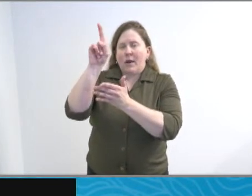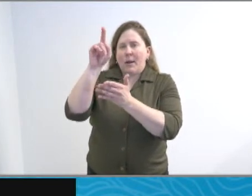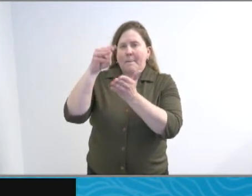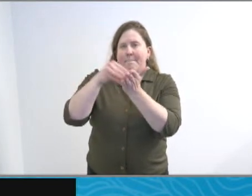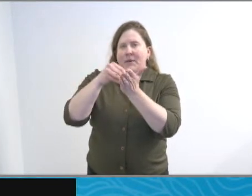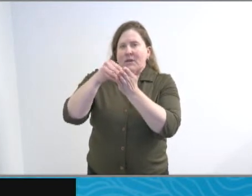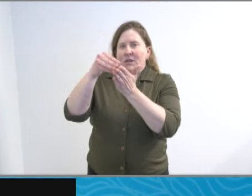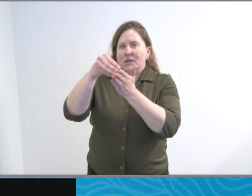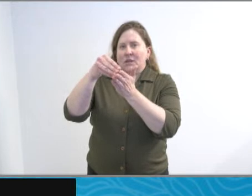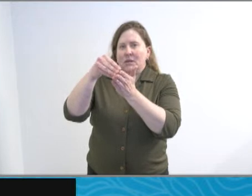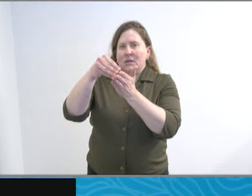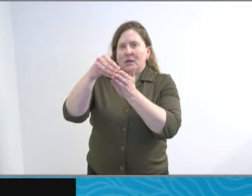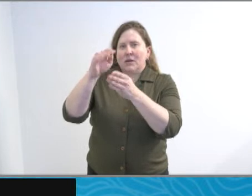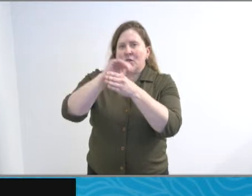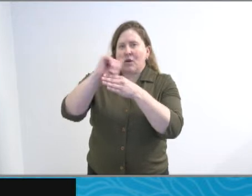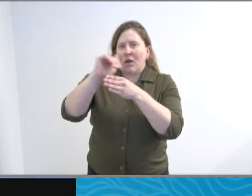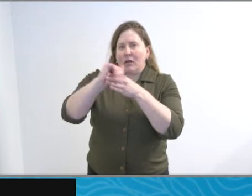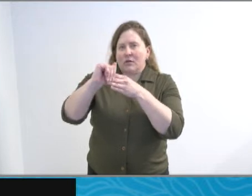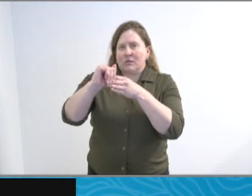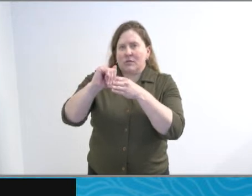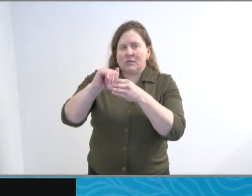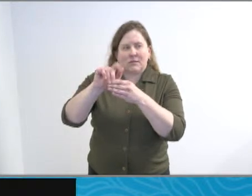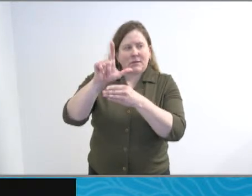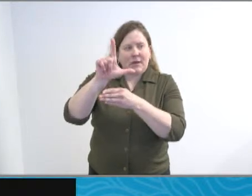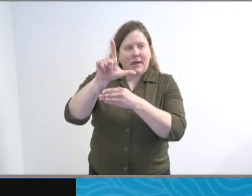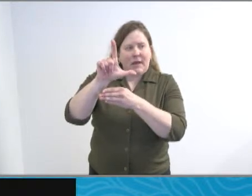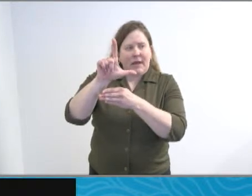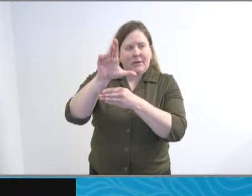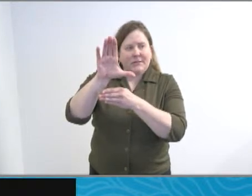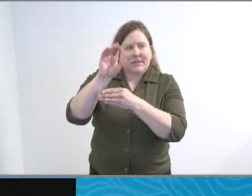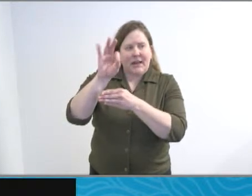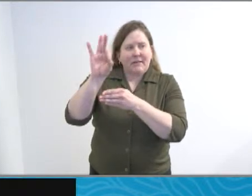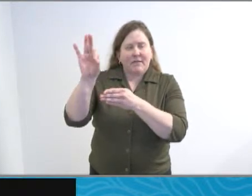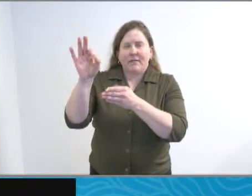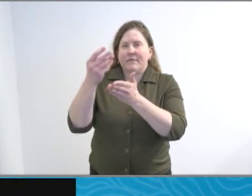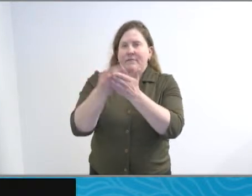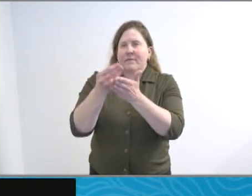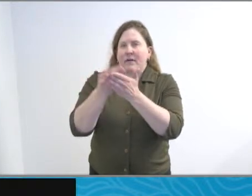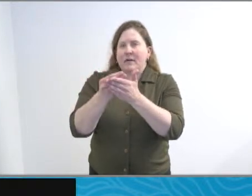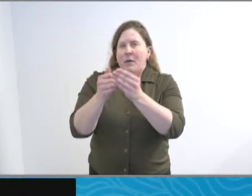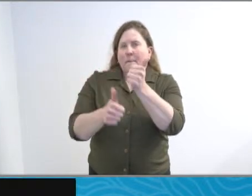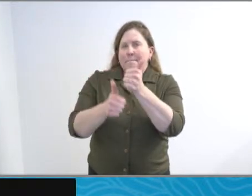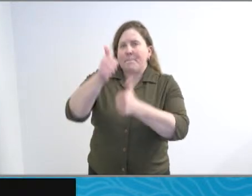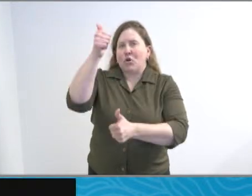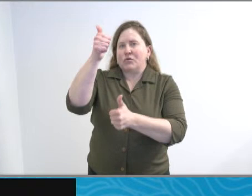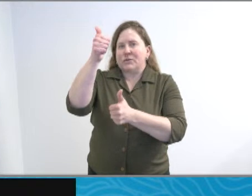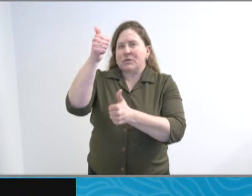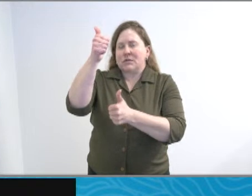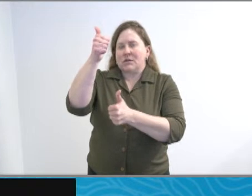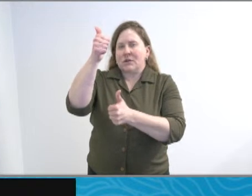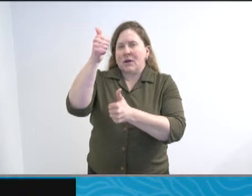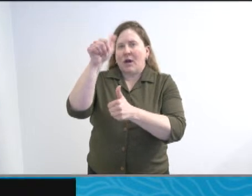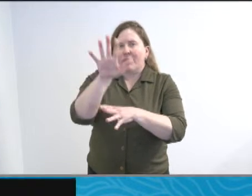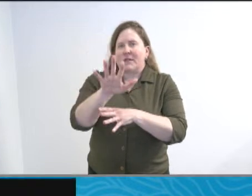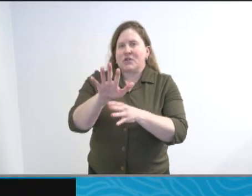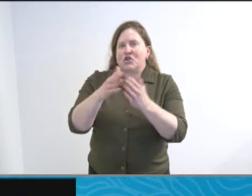So you can see that the LCFF funding is the, by far, the majority of our general fund expenses.